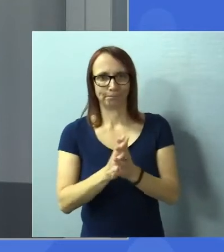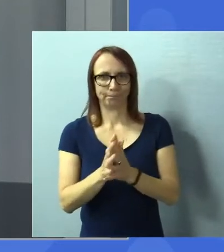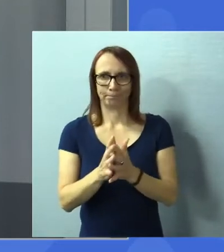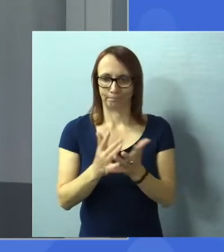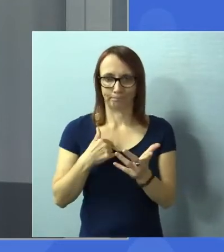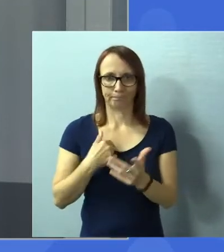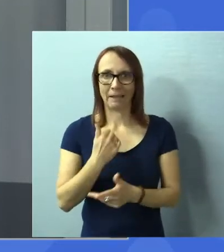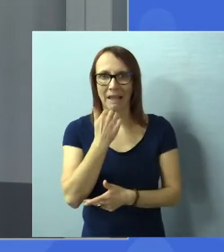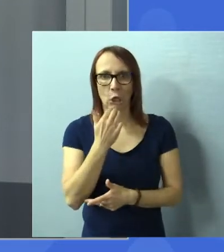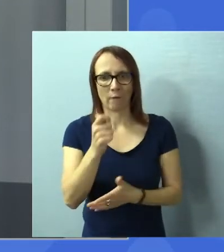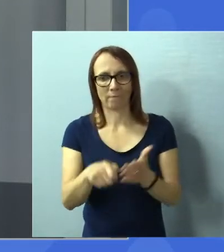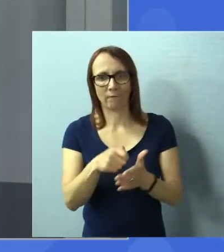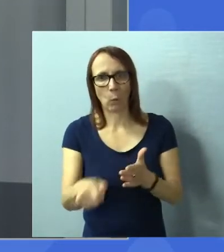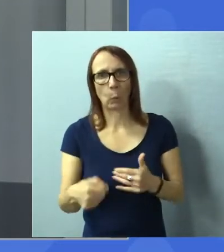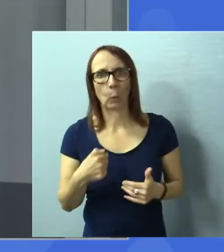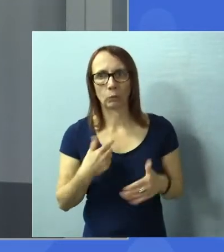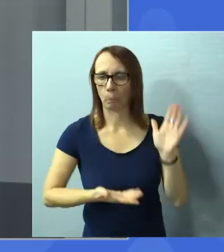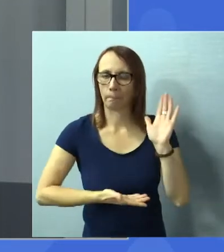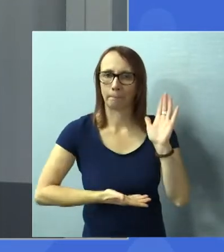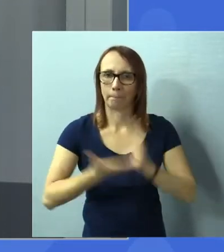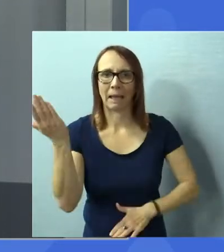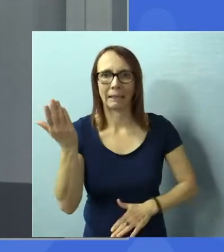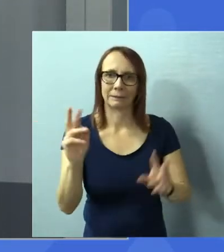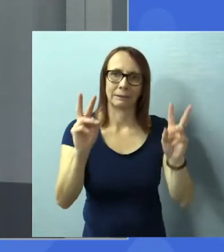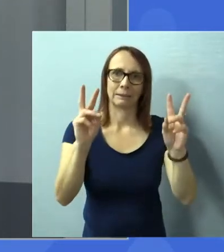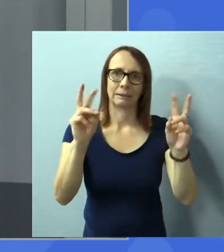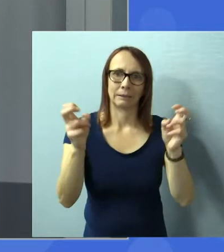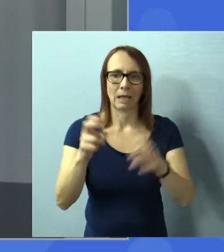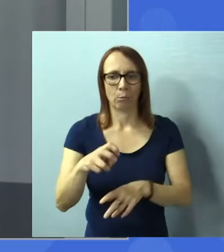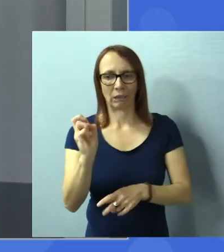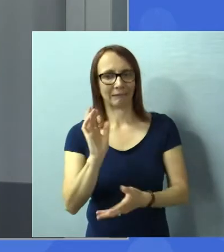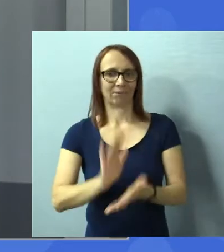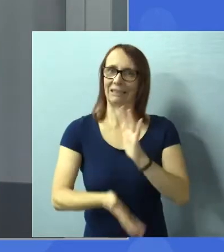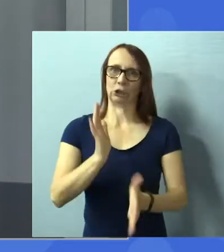votes that he needs to in his words get bricks it done and the sports part of